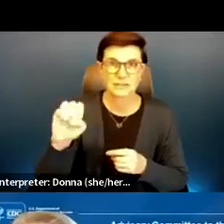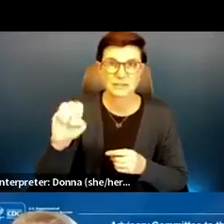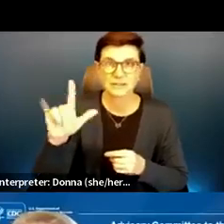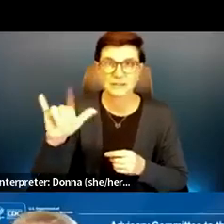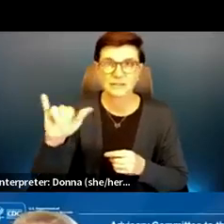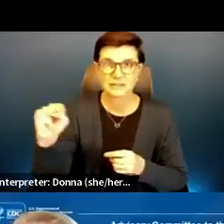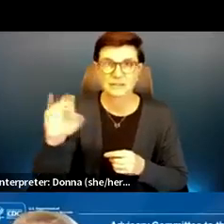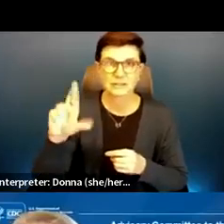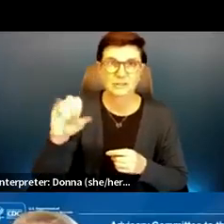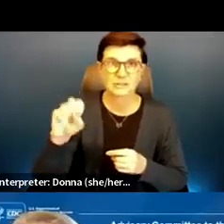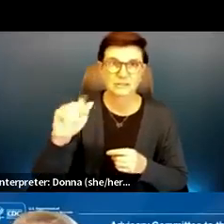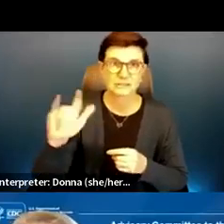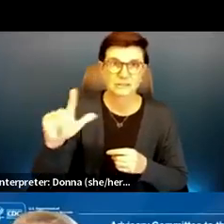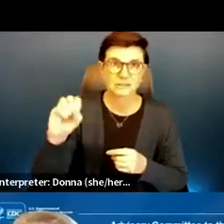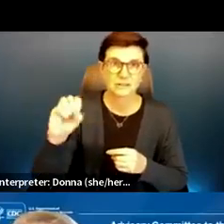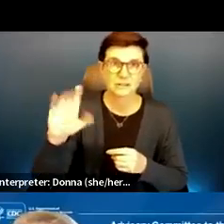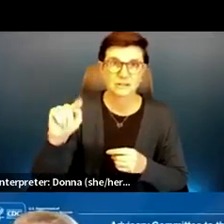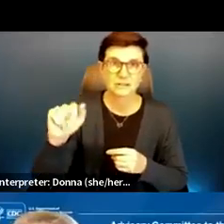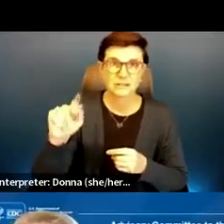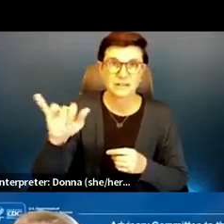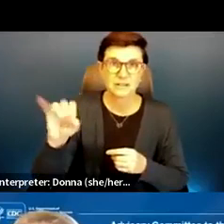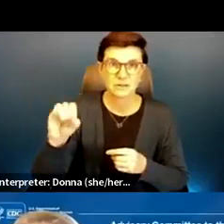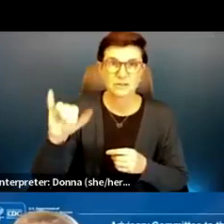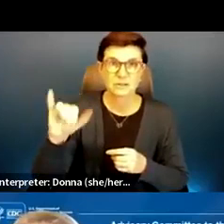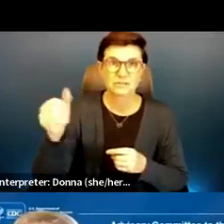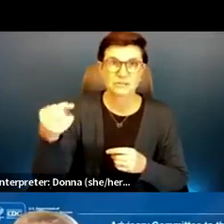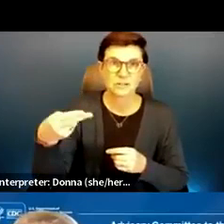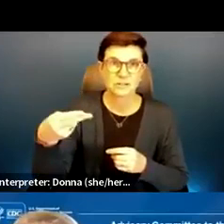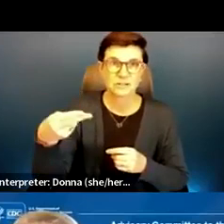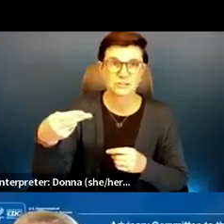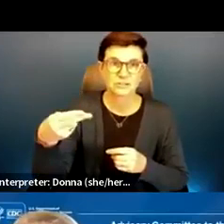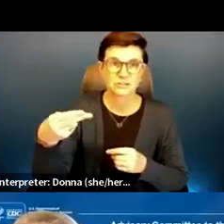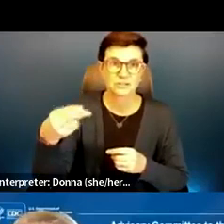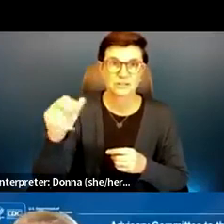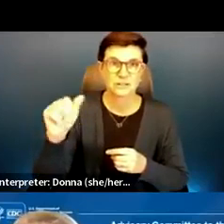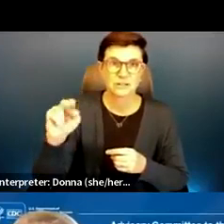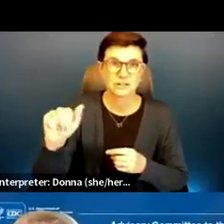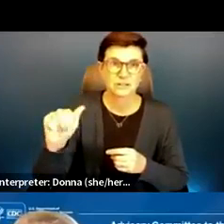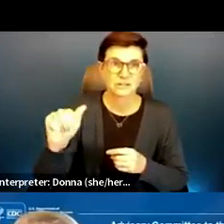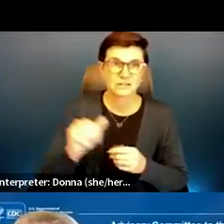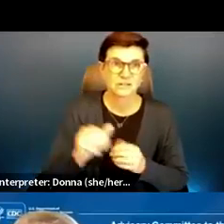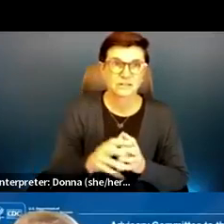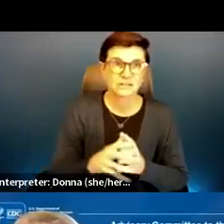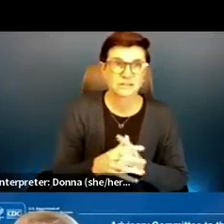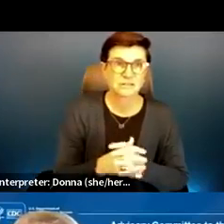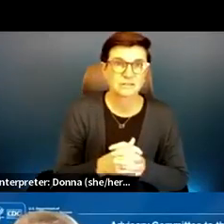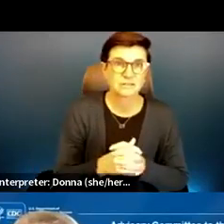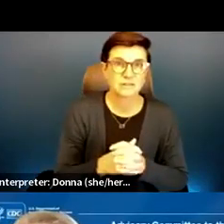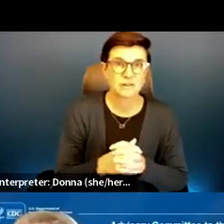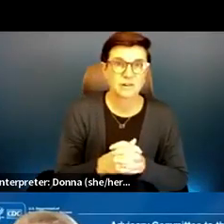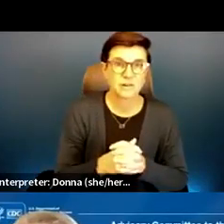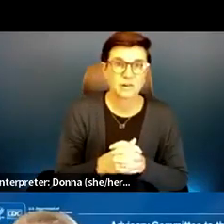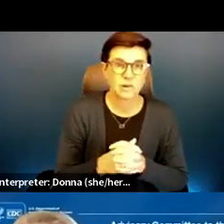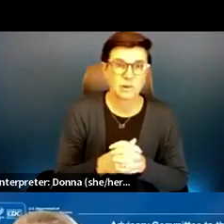Octavio, Josh, and Ada. I think that gives us a quorum.